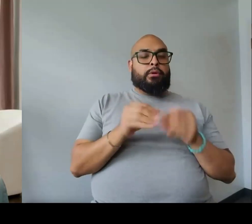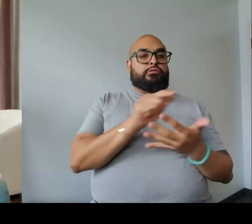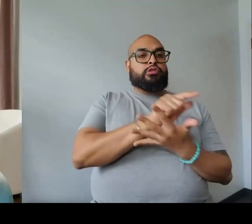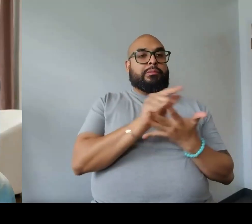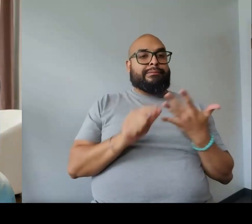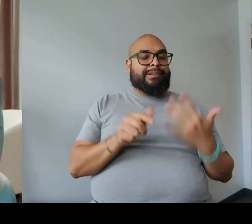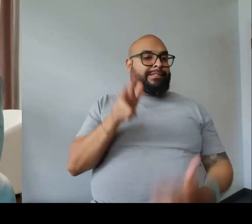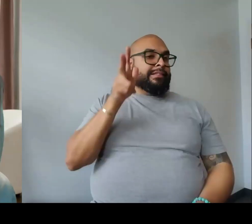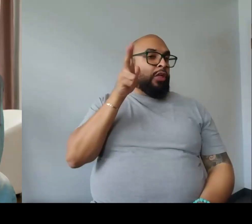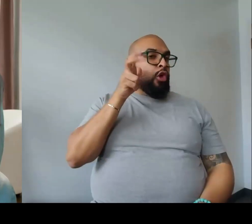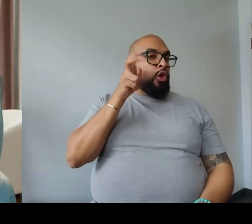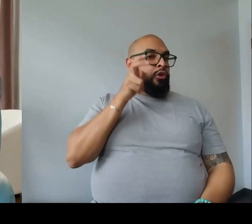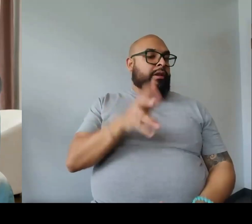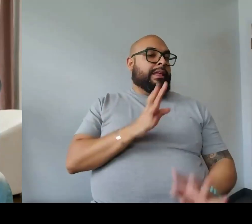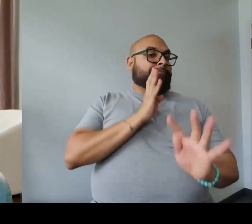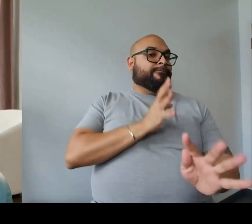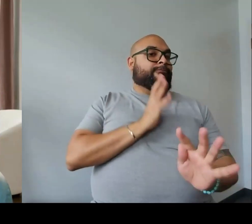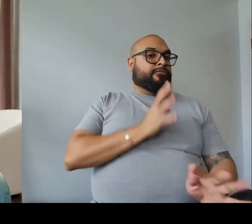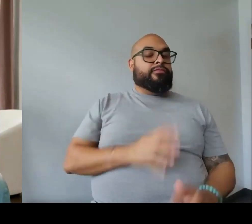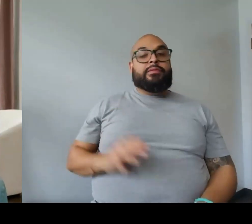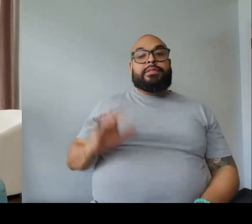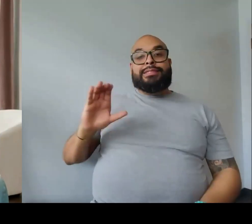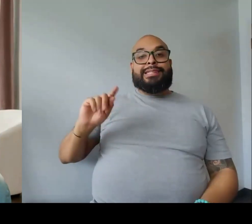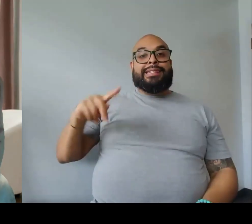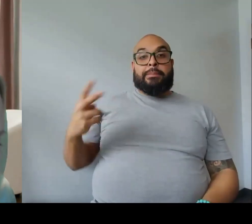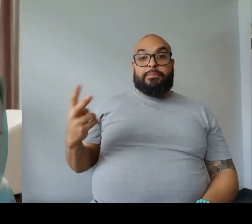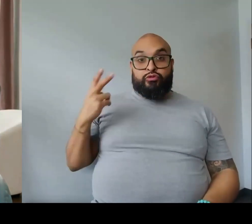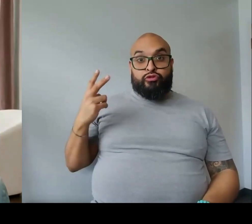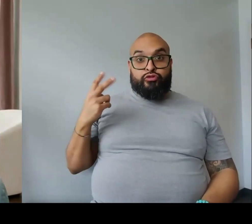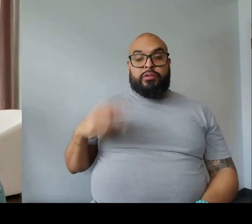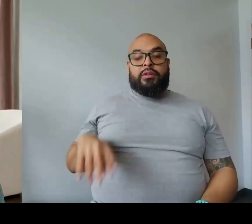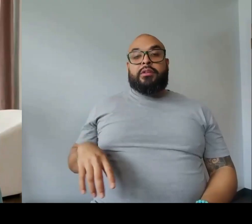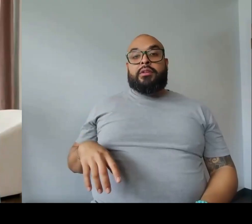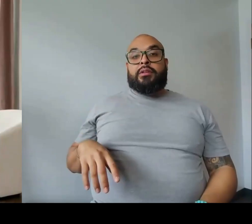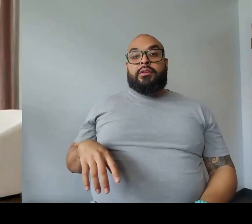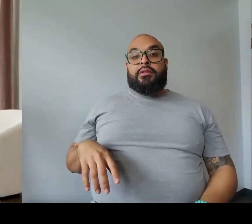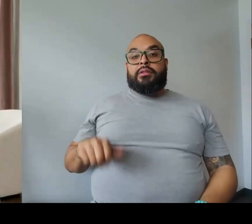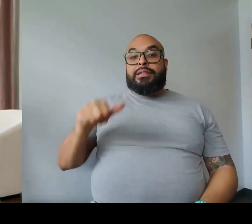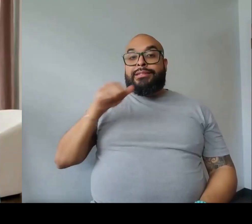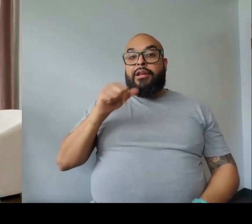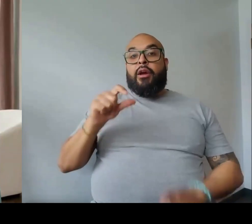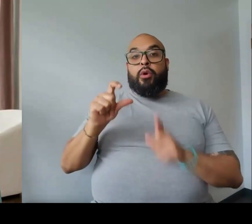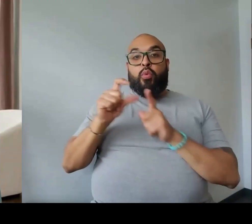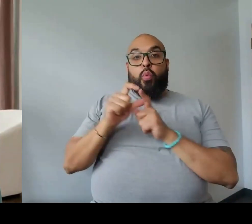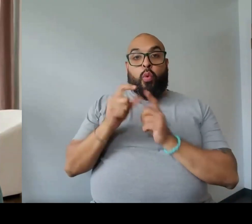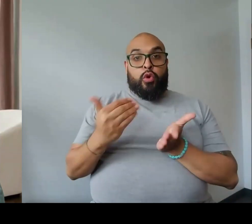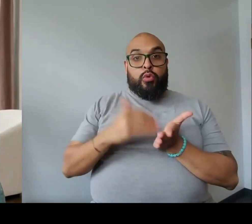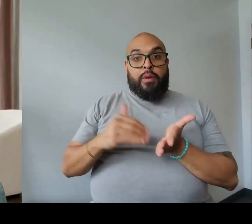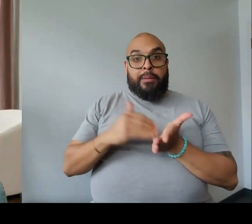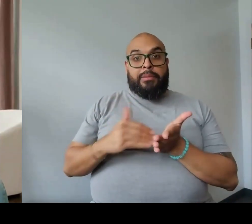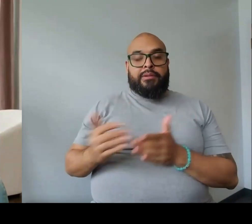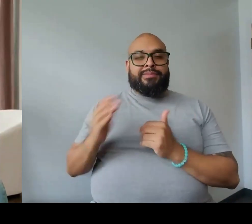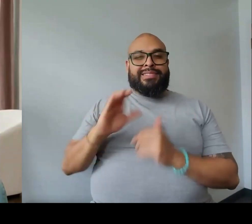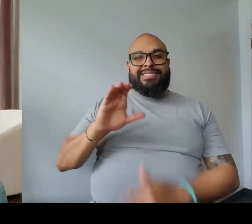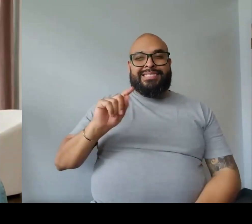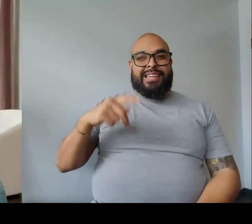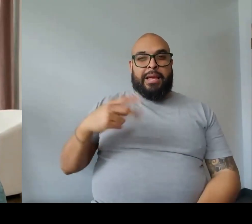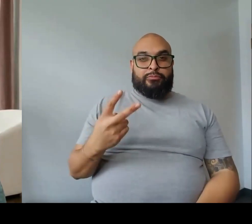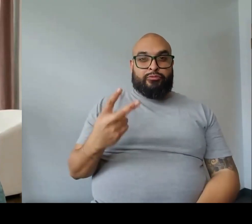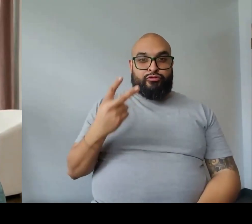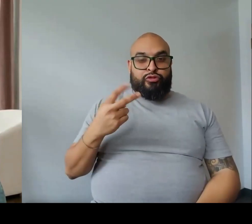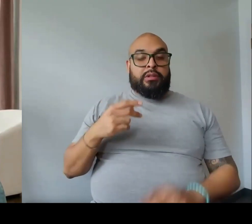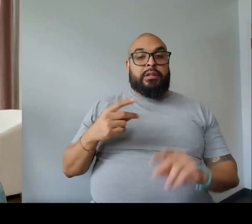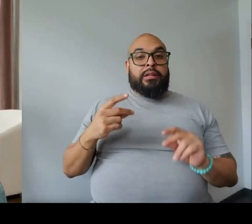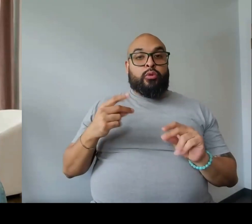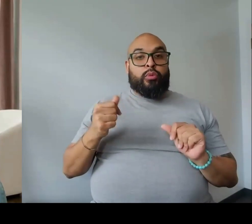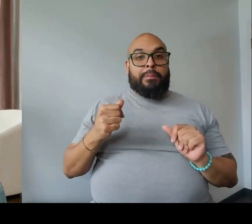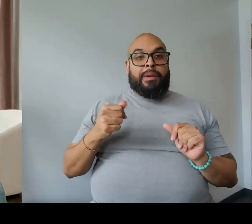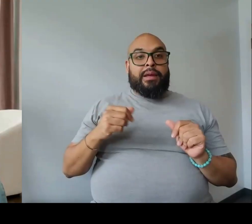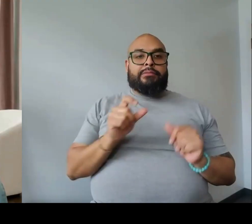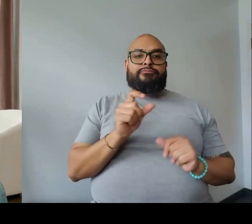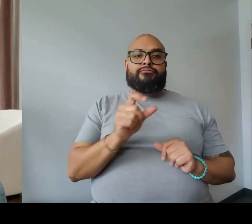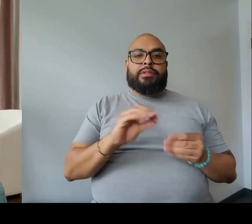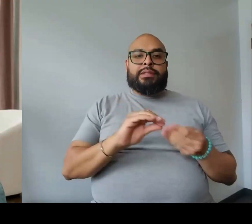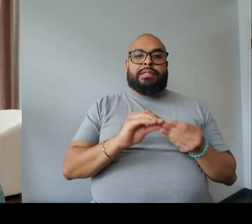The CTOP 2 num word, non-word repetition, CTOP 2 rapid digit naming, rapid letter naming.